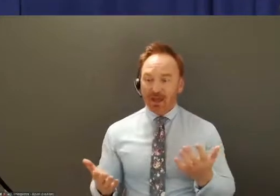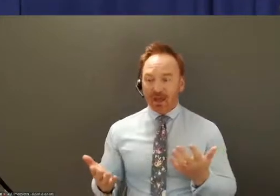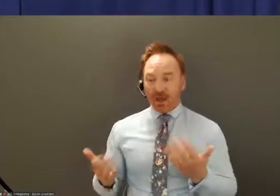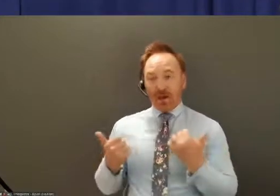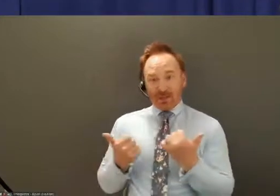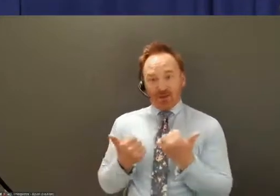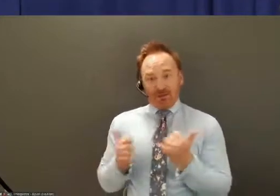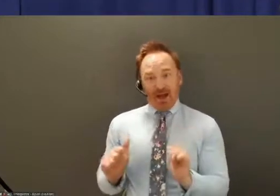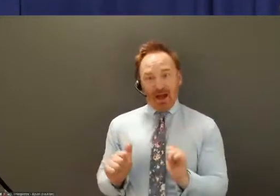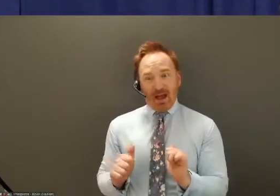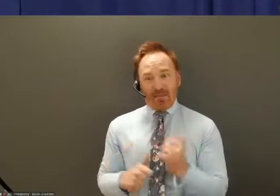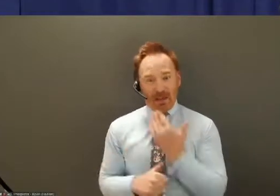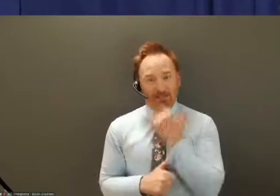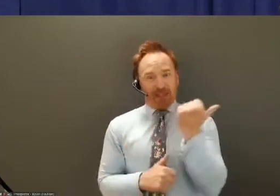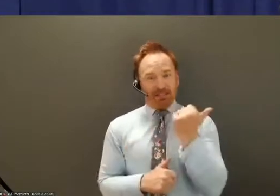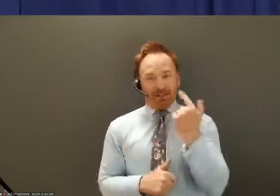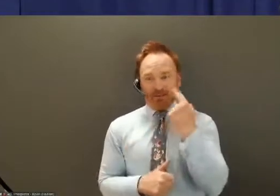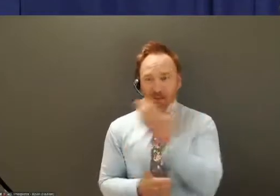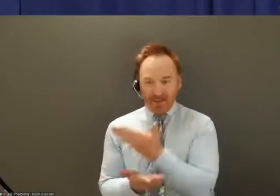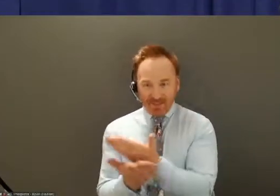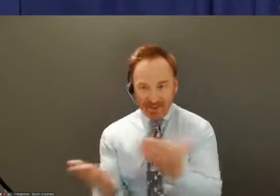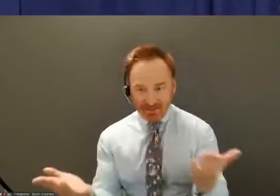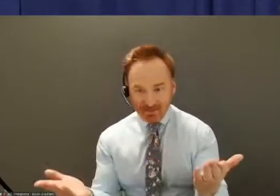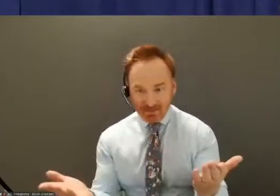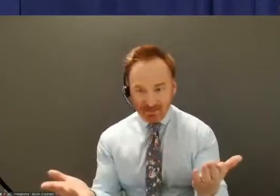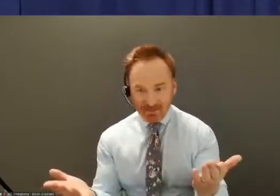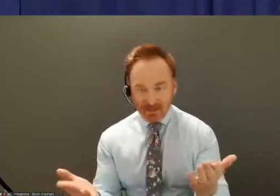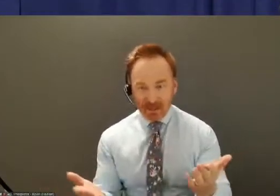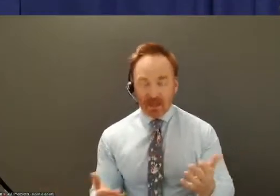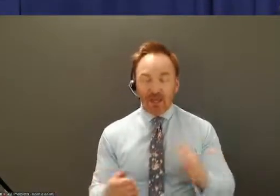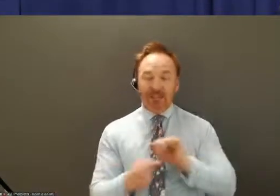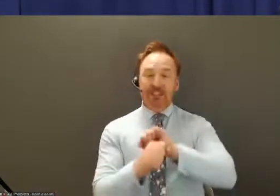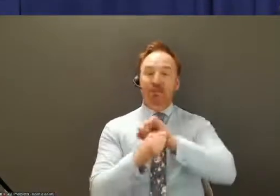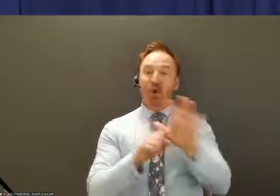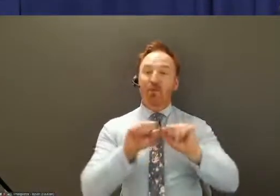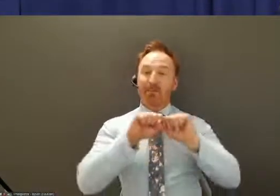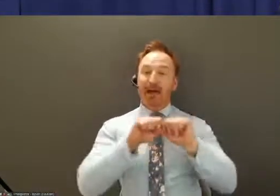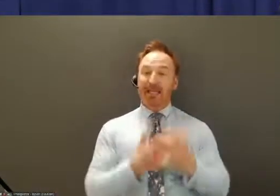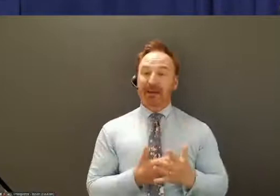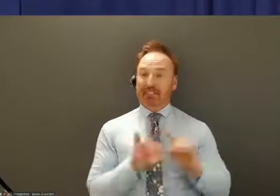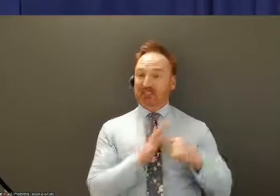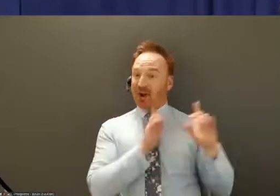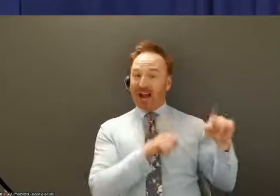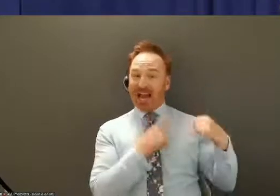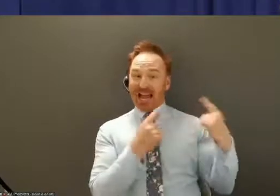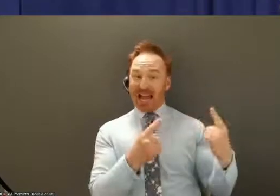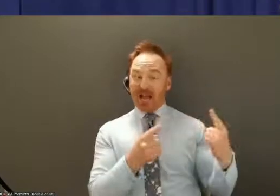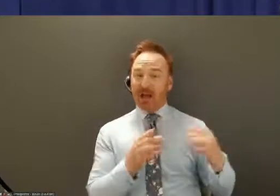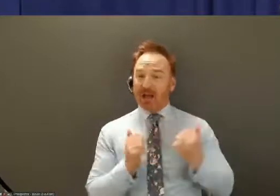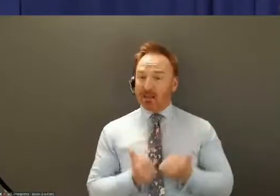plans for they were events that have been reviewed and approved.